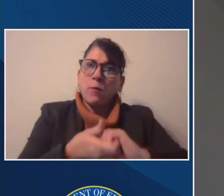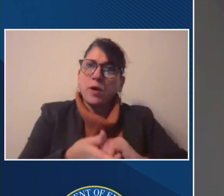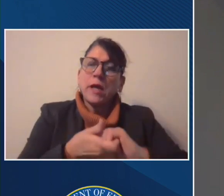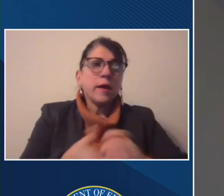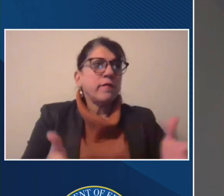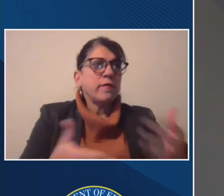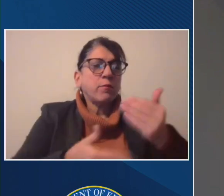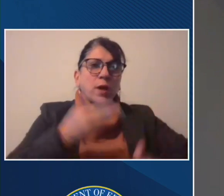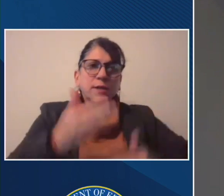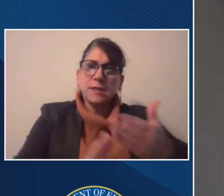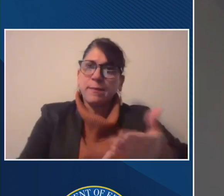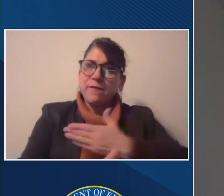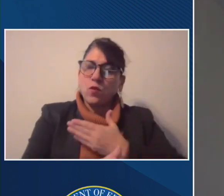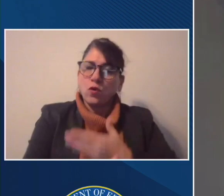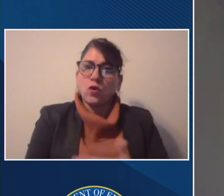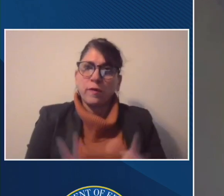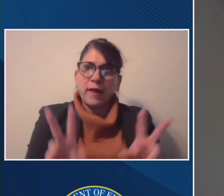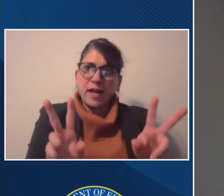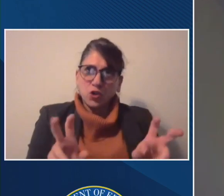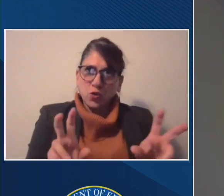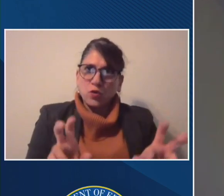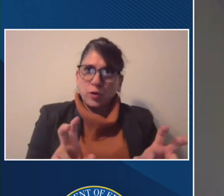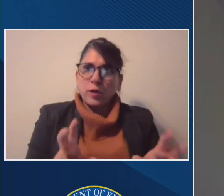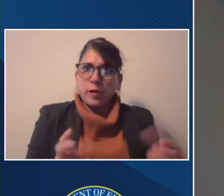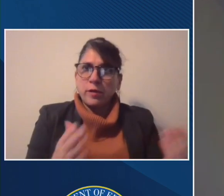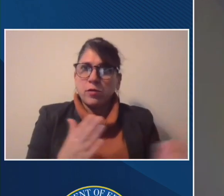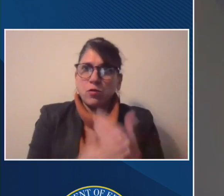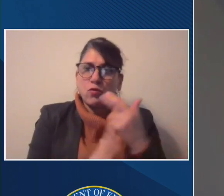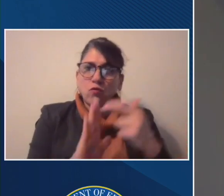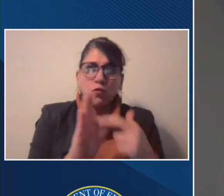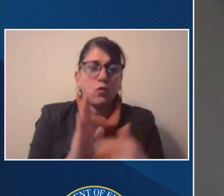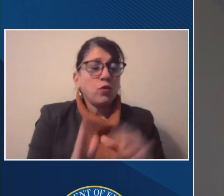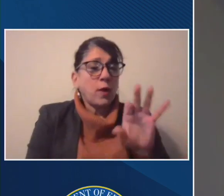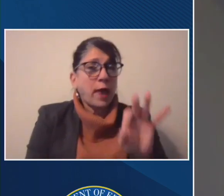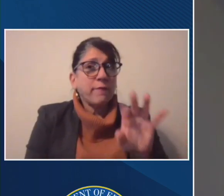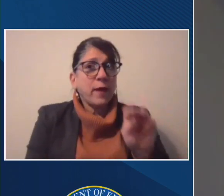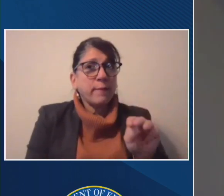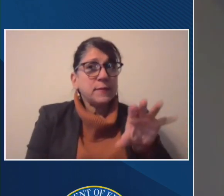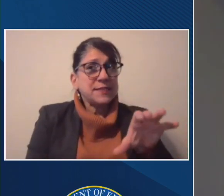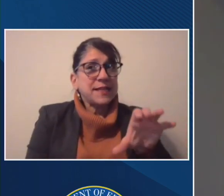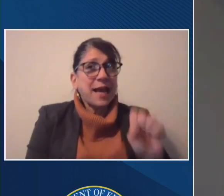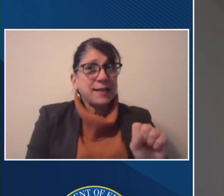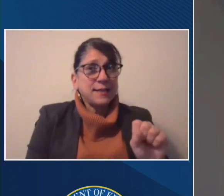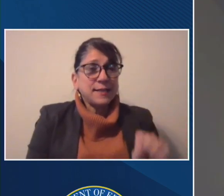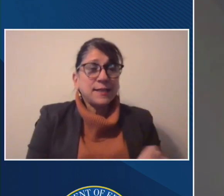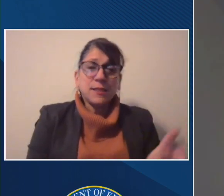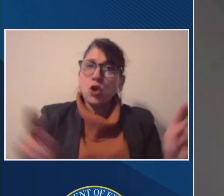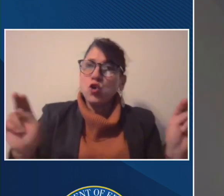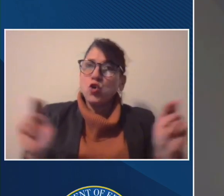issuance of a new rule. Your FMCS is a neutral third party will